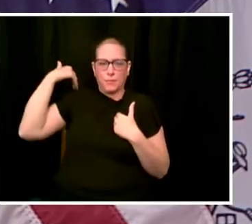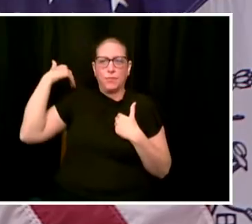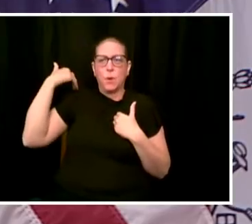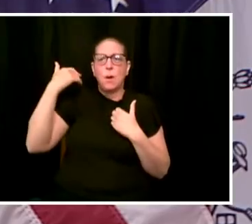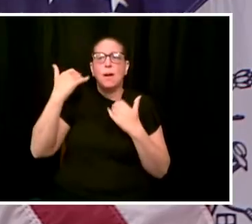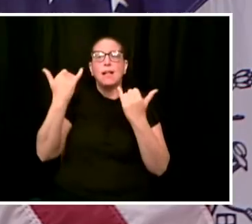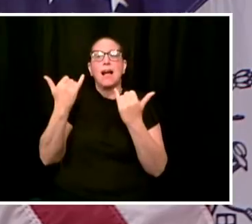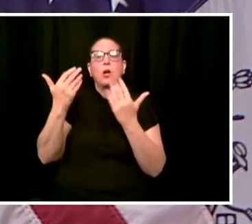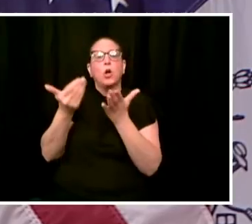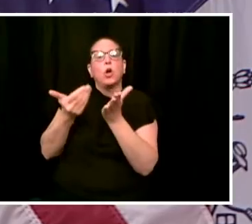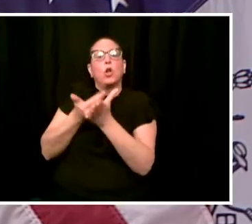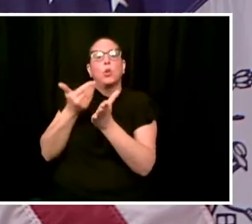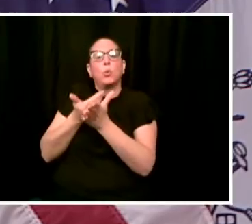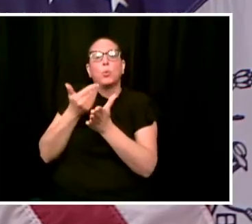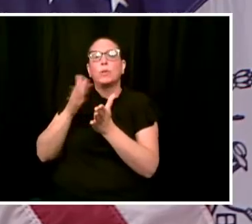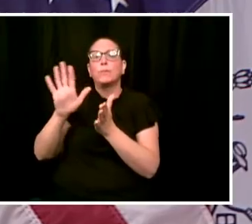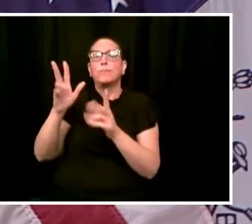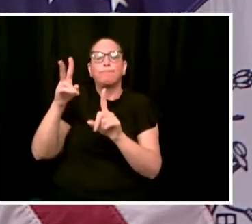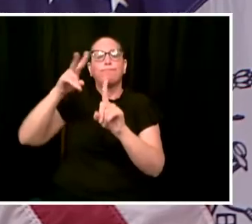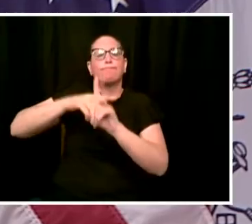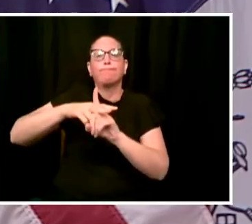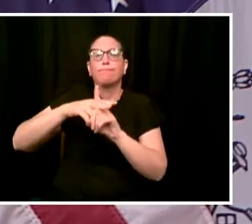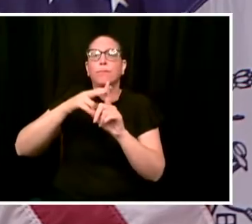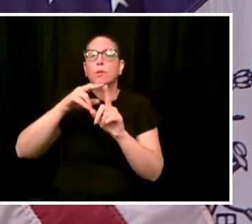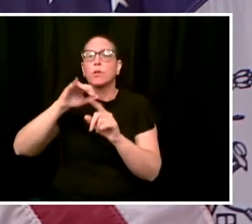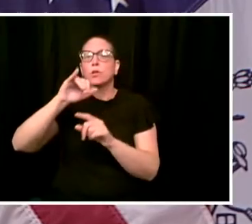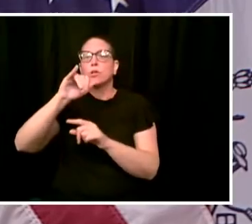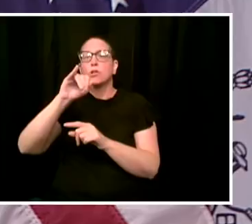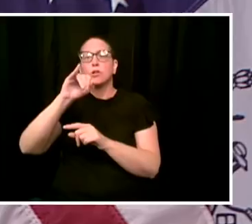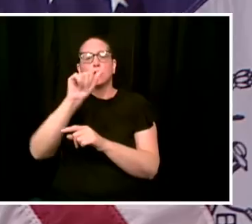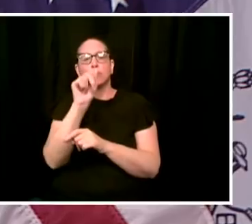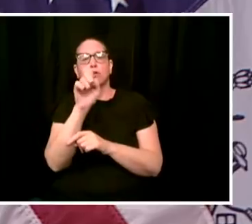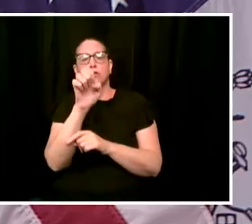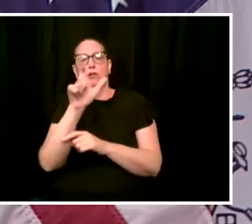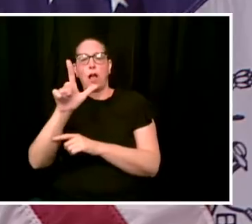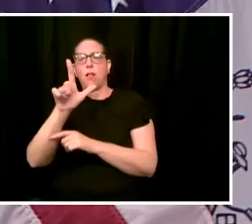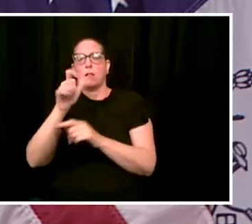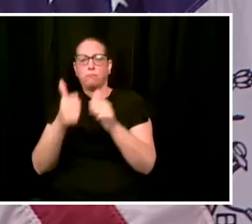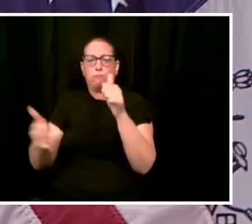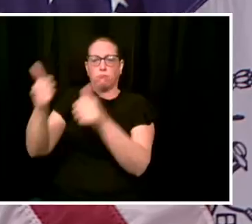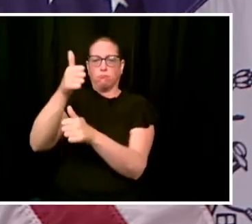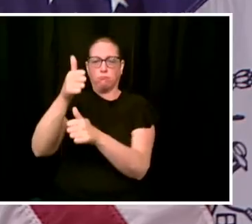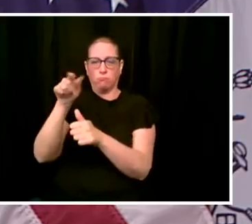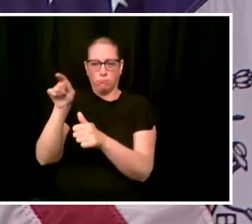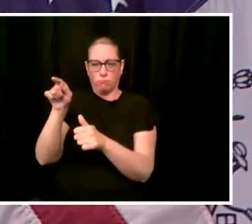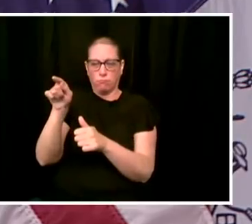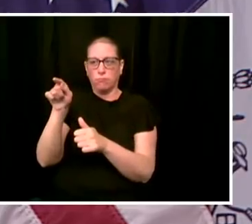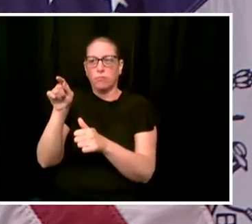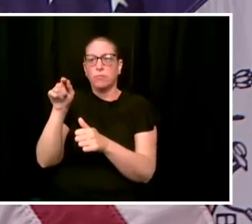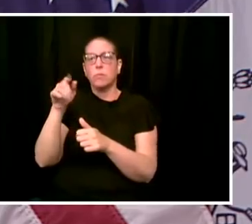IN THE CONTEXT OF CITY GOVERNMENT TO EASE THEIR